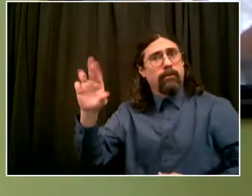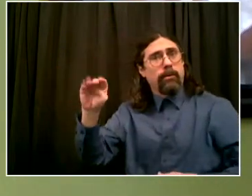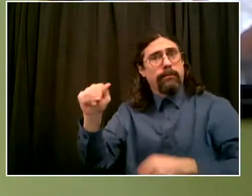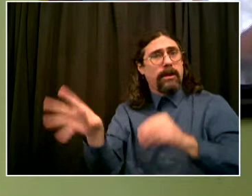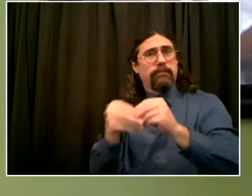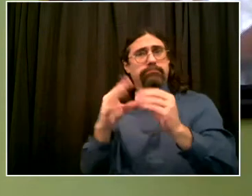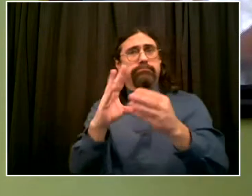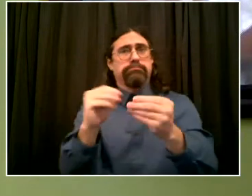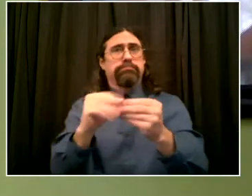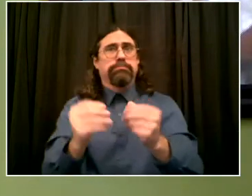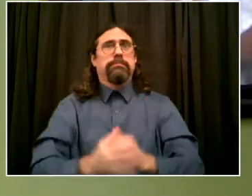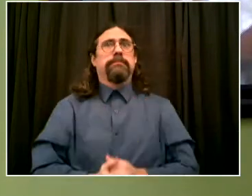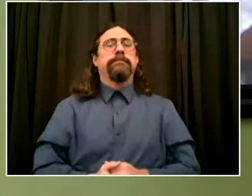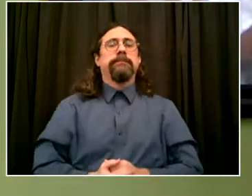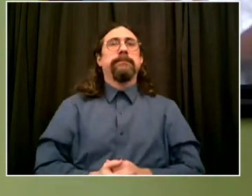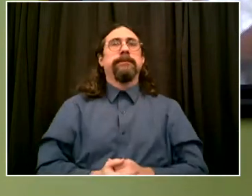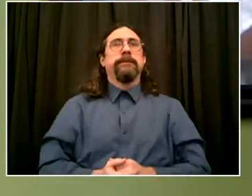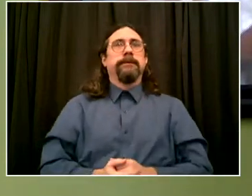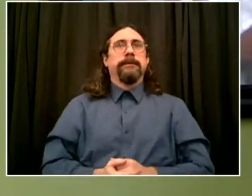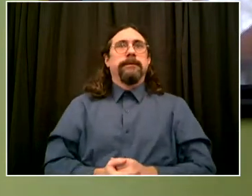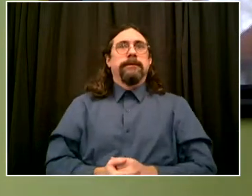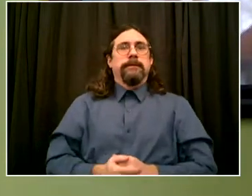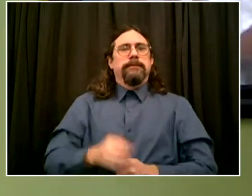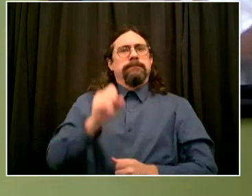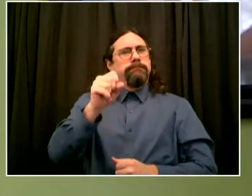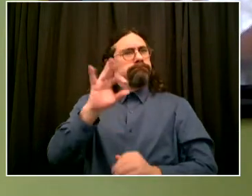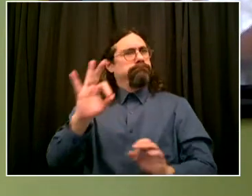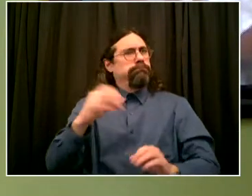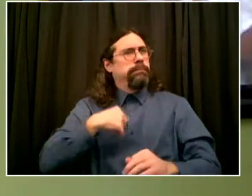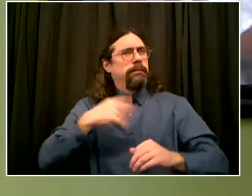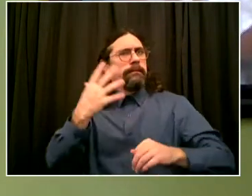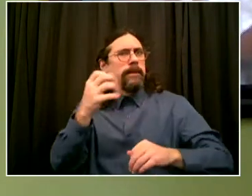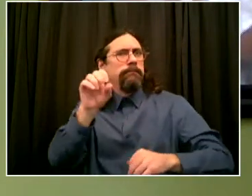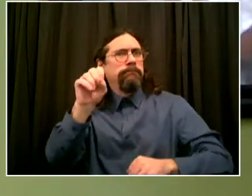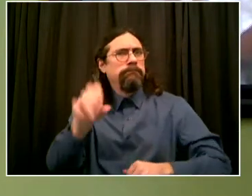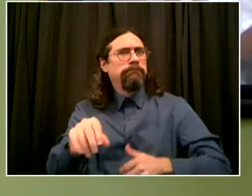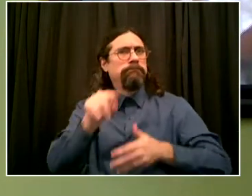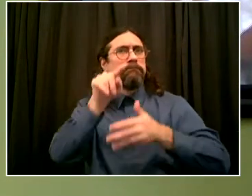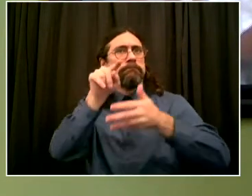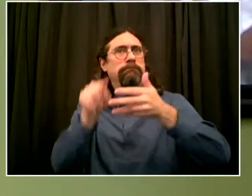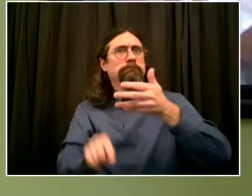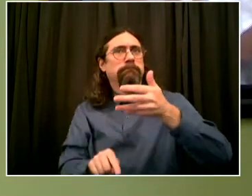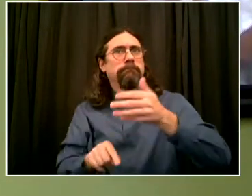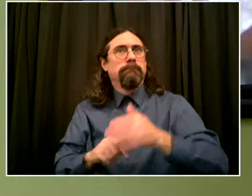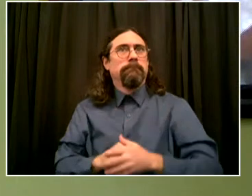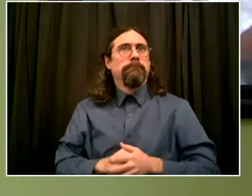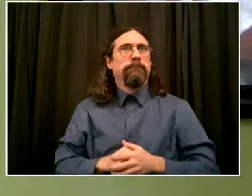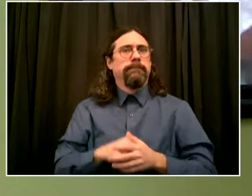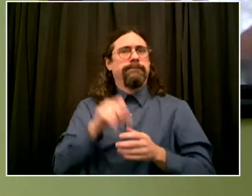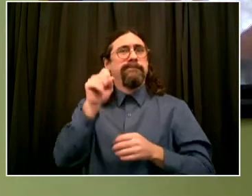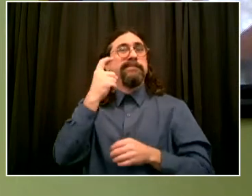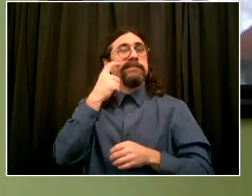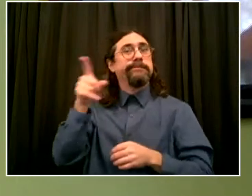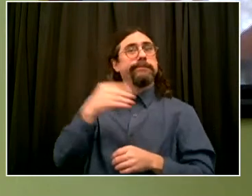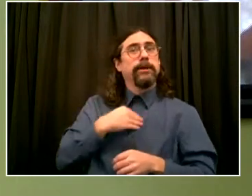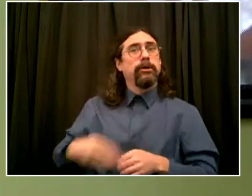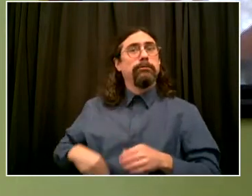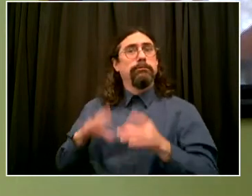A COUPLE OF KEY POINTS HERE. WE WANT TTO